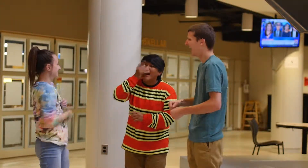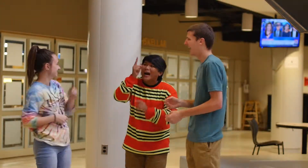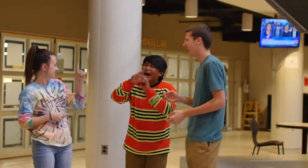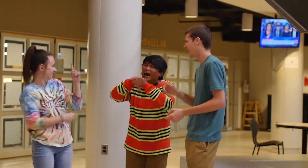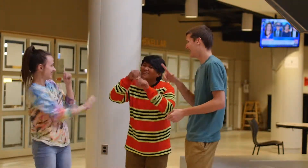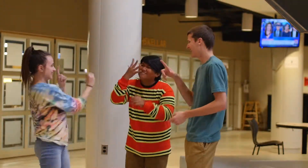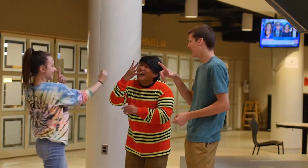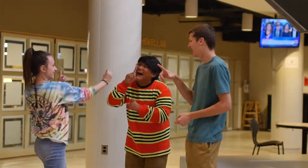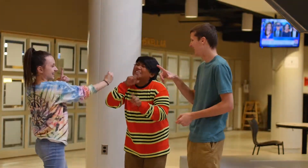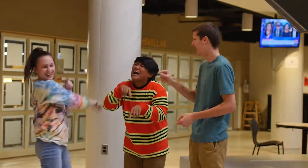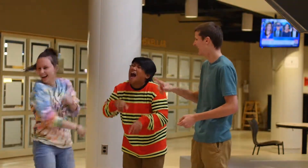Yes! One out of five answers!